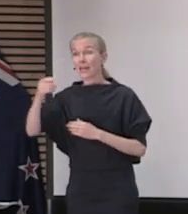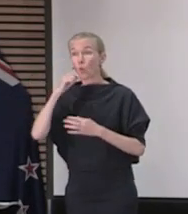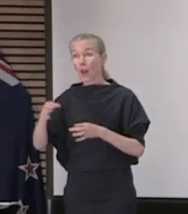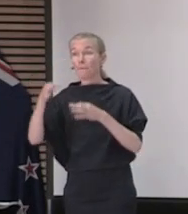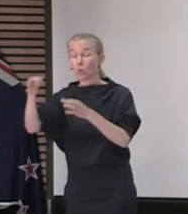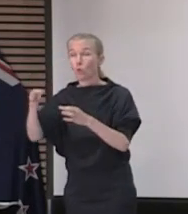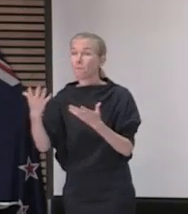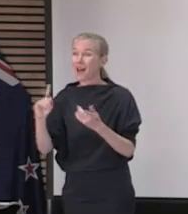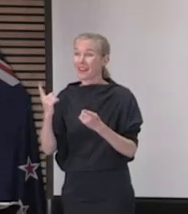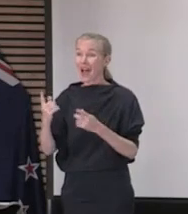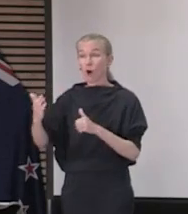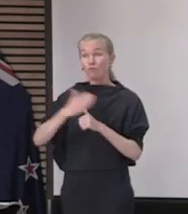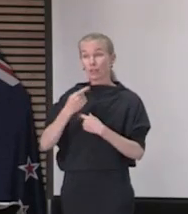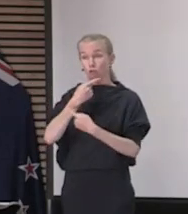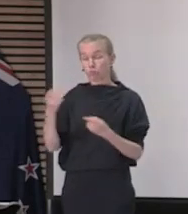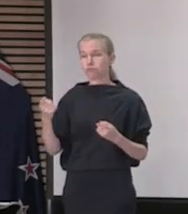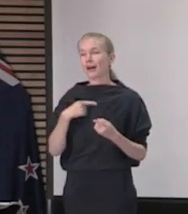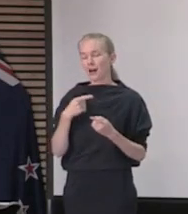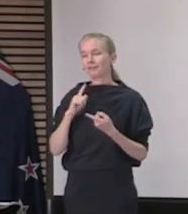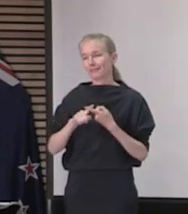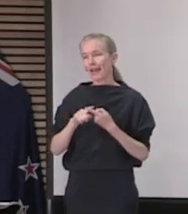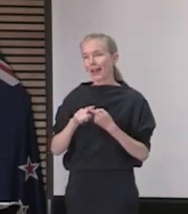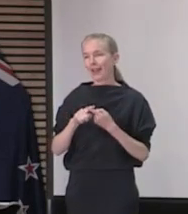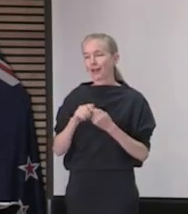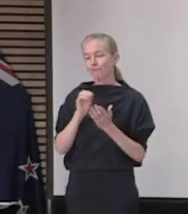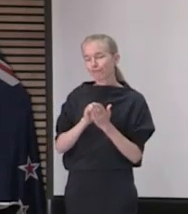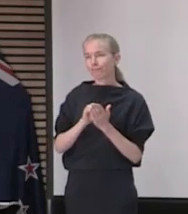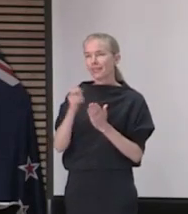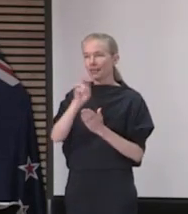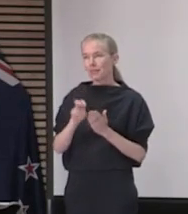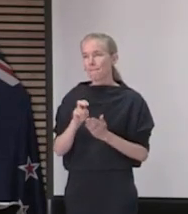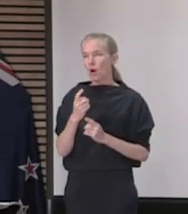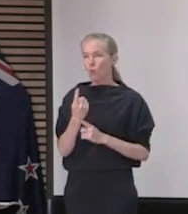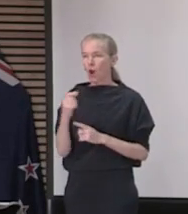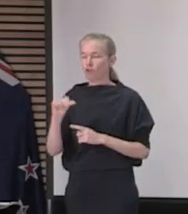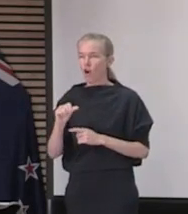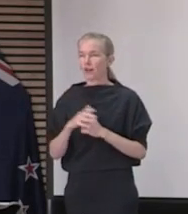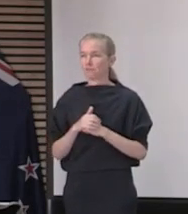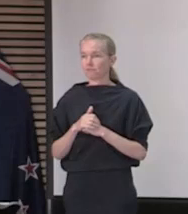I spoke to Simon Bridges justyesterday, just to say that wewould keep staying in touchover